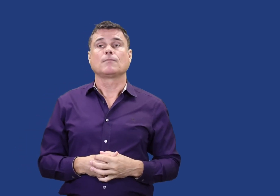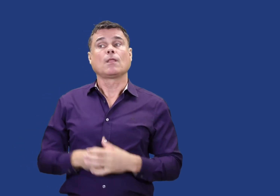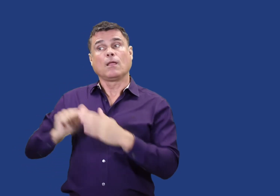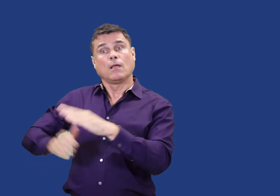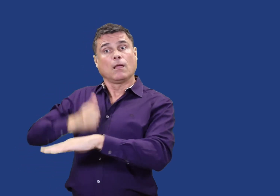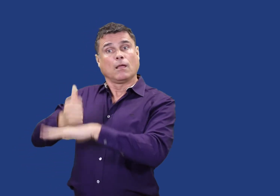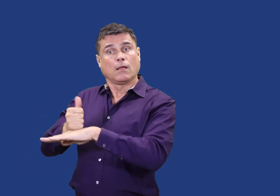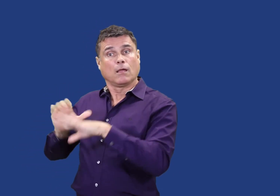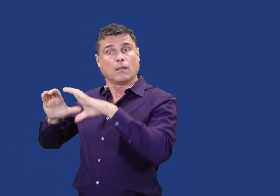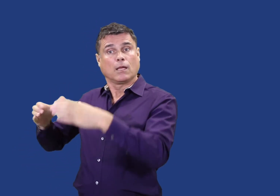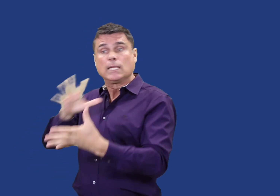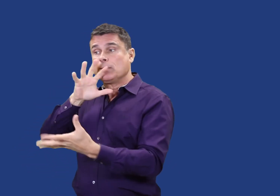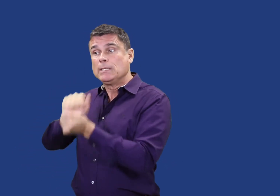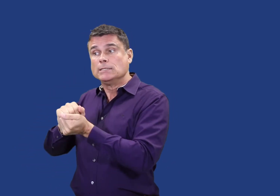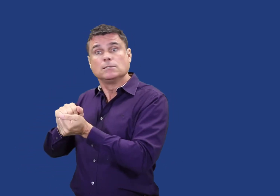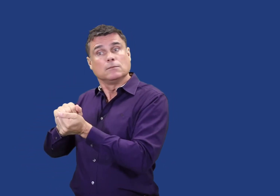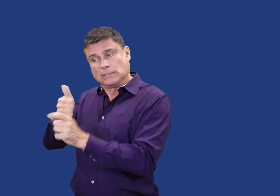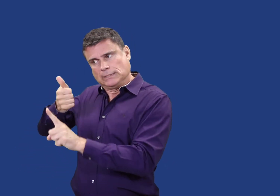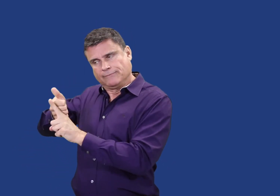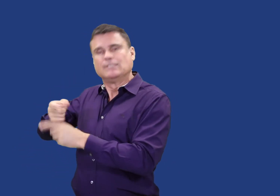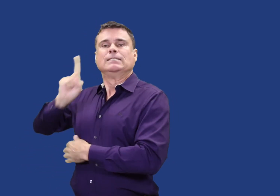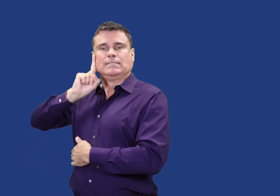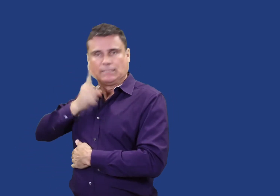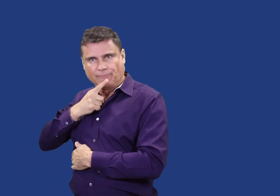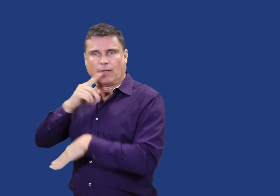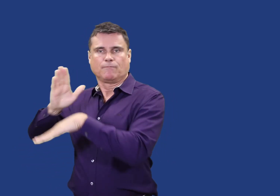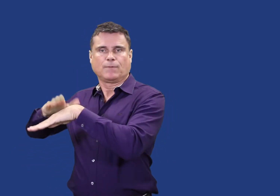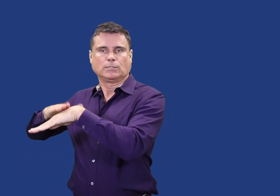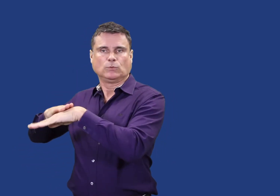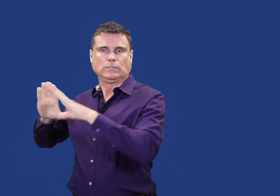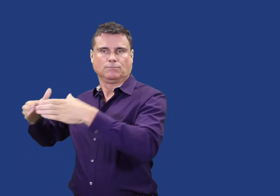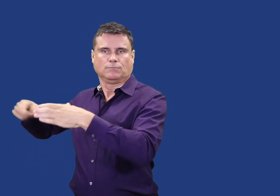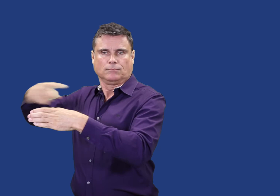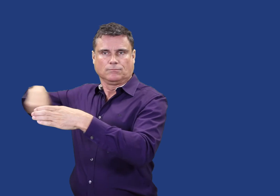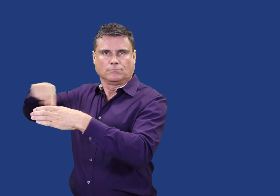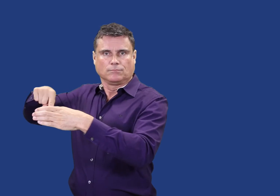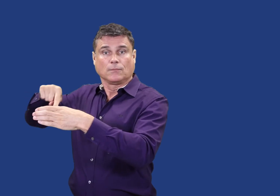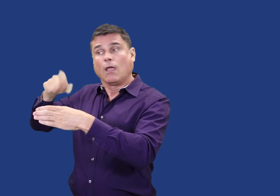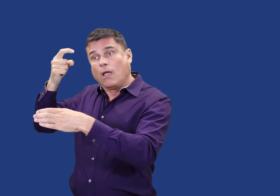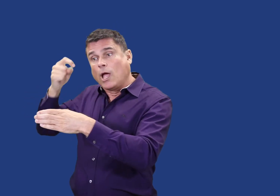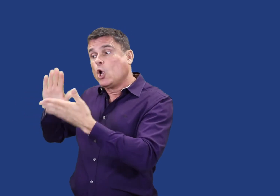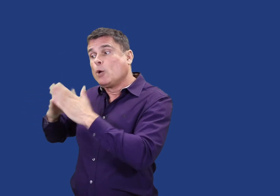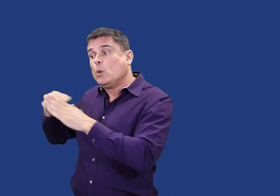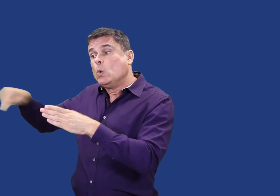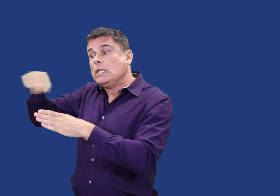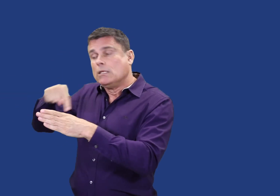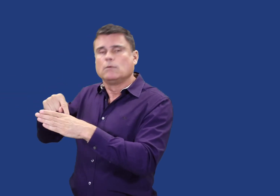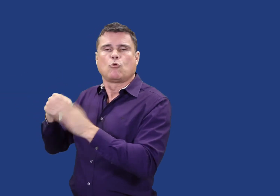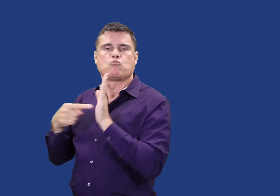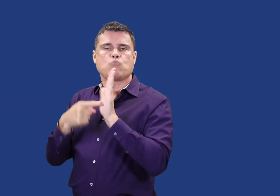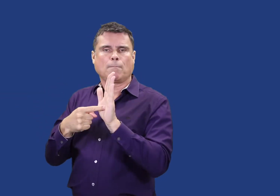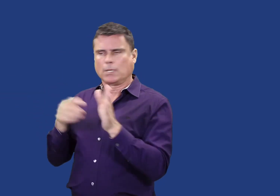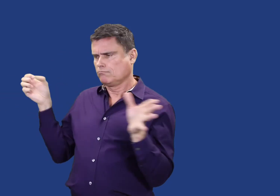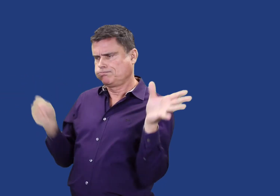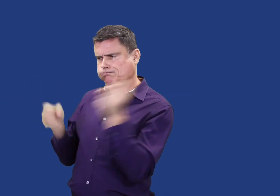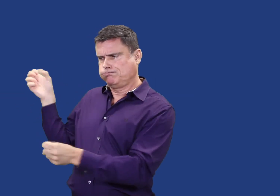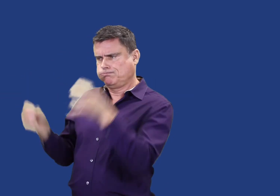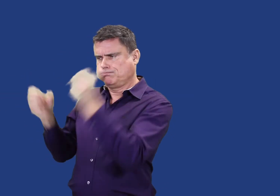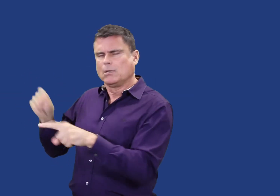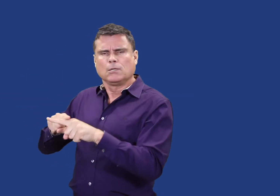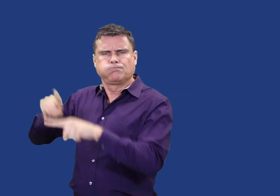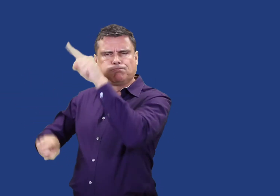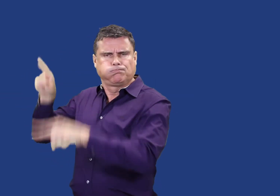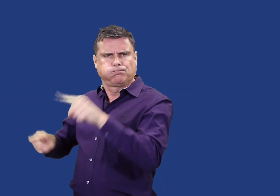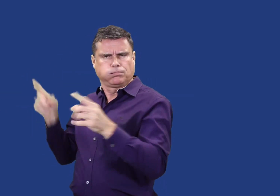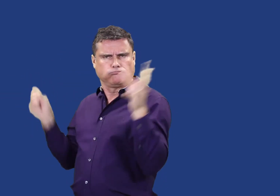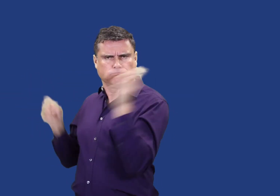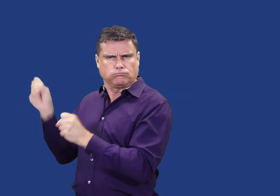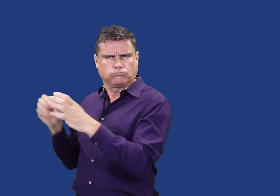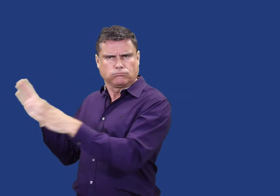A DEAF-ADVISORY COMMITTEE WITH DIVERSE REPRESENTATION